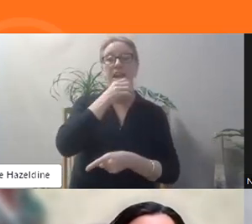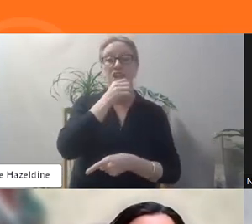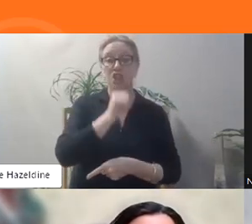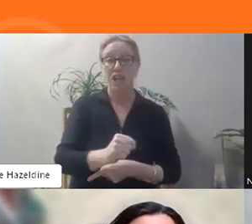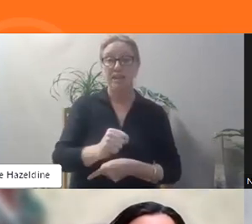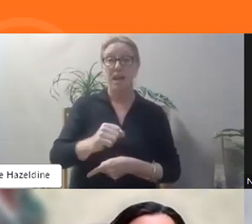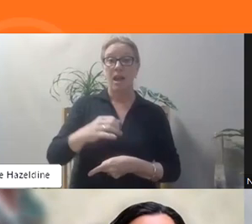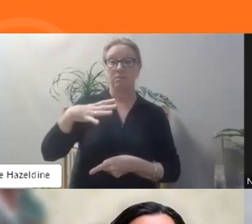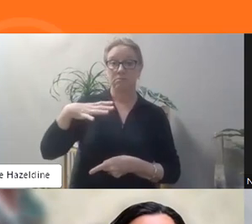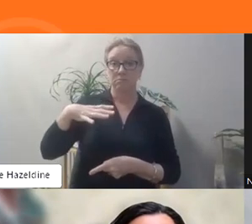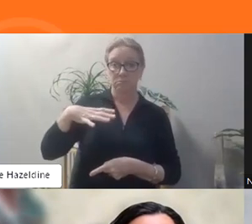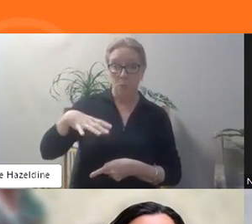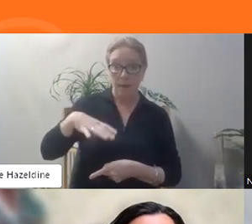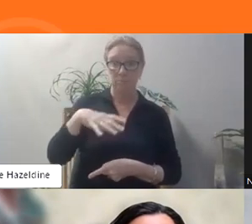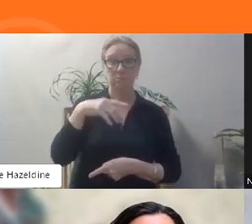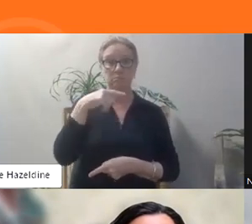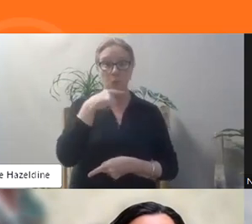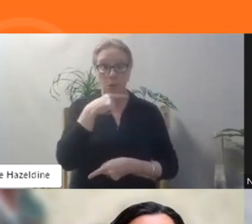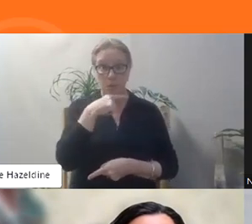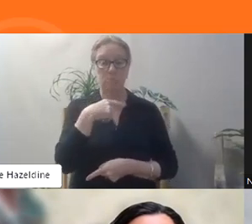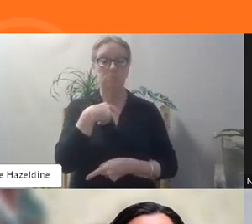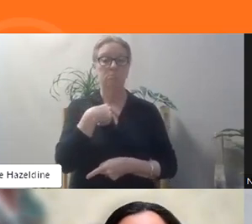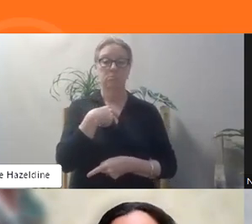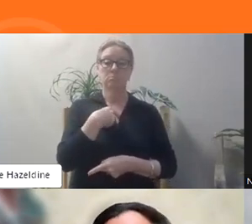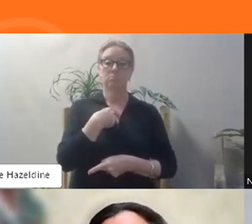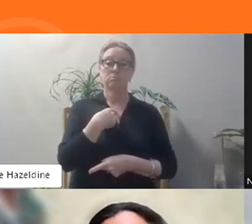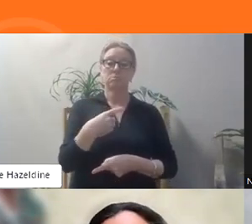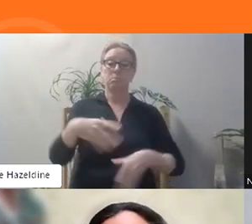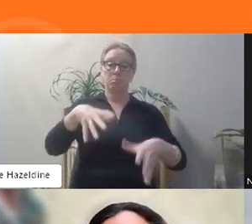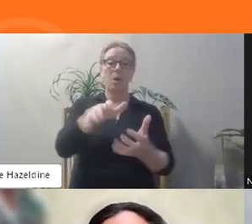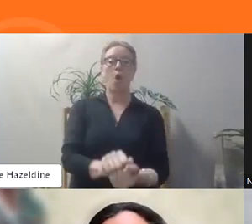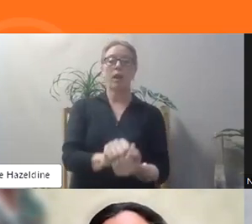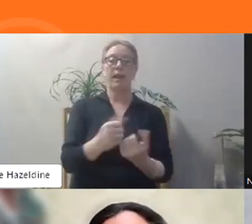and inclusion; make changes in how learning is delivered, such